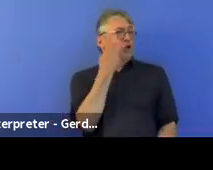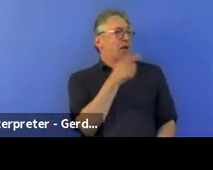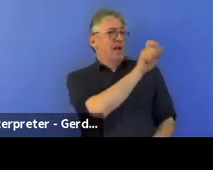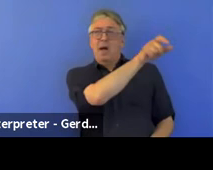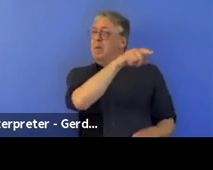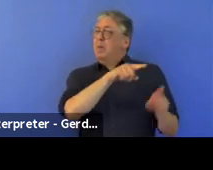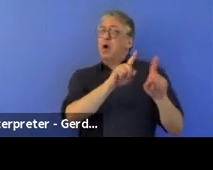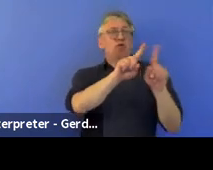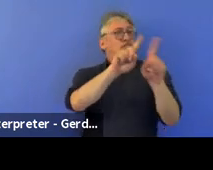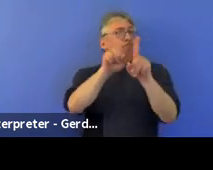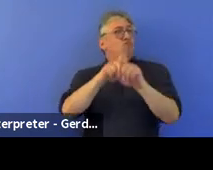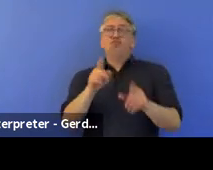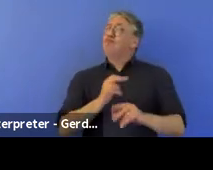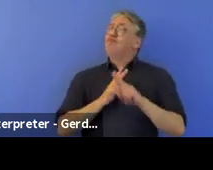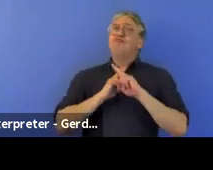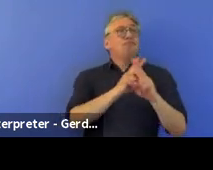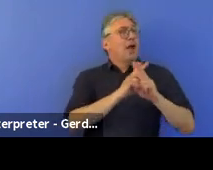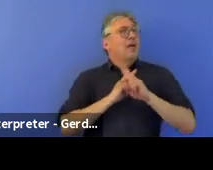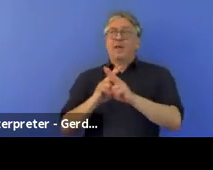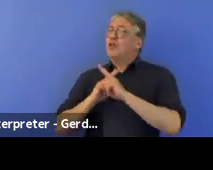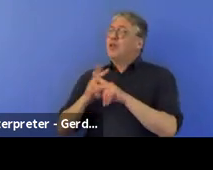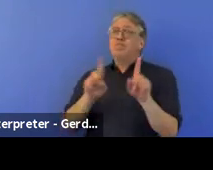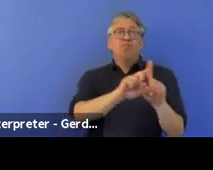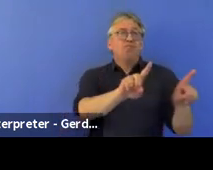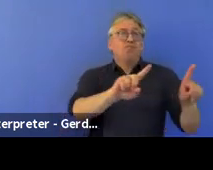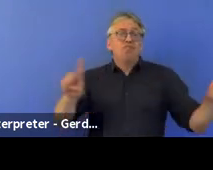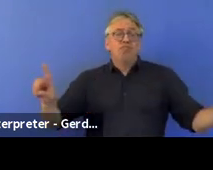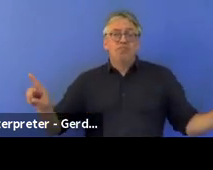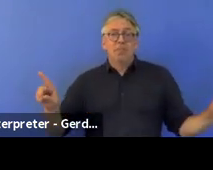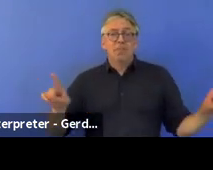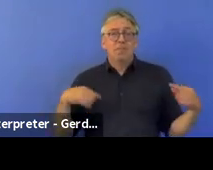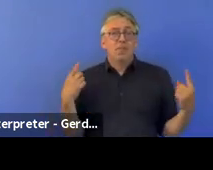Including and understanding of those who have diverse